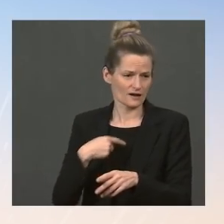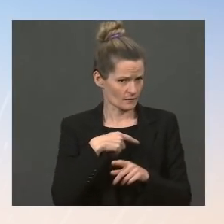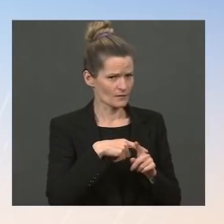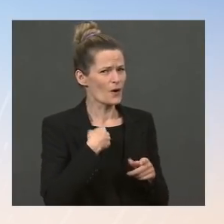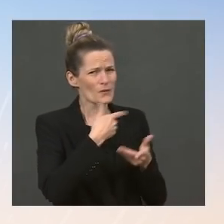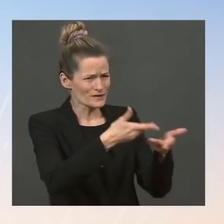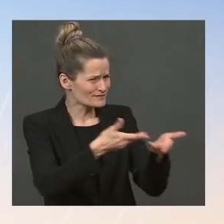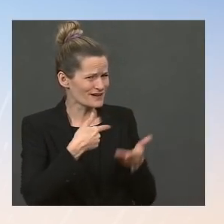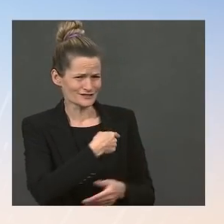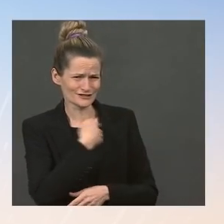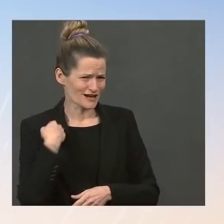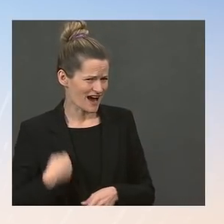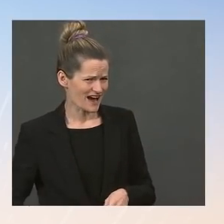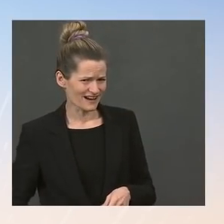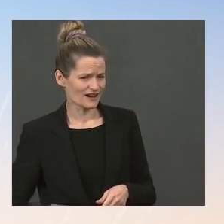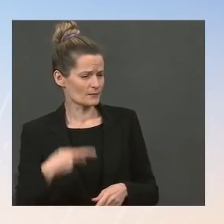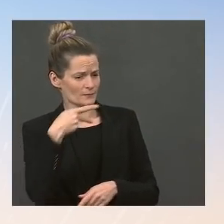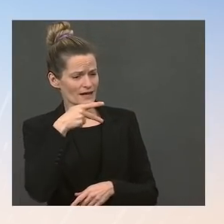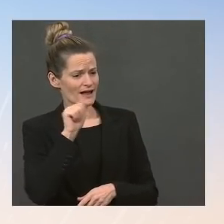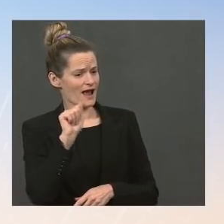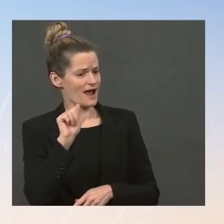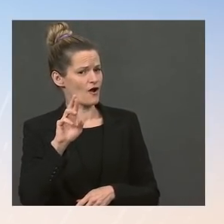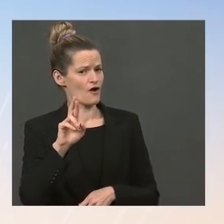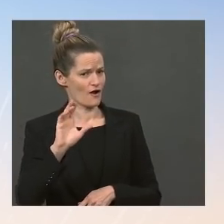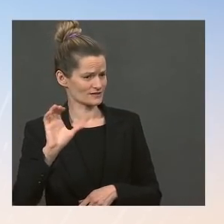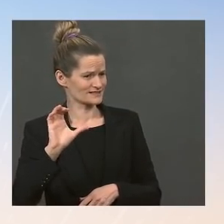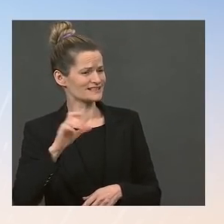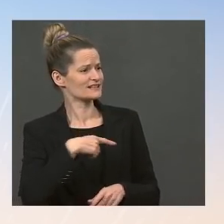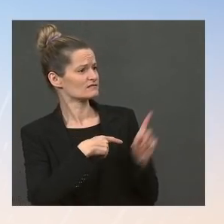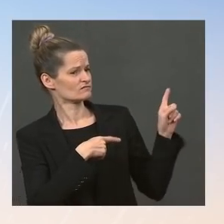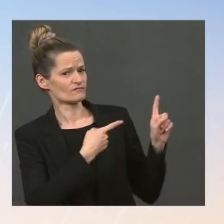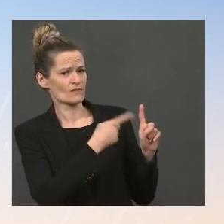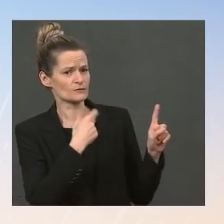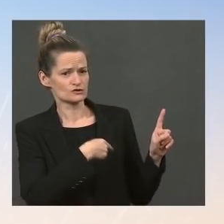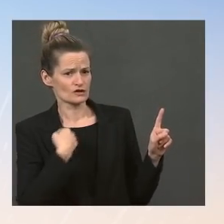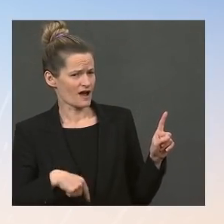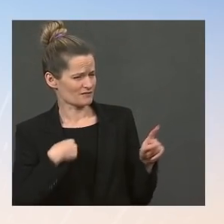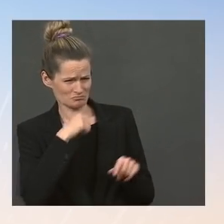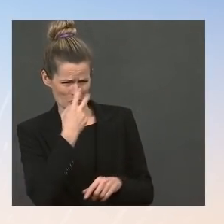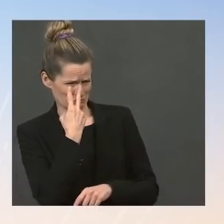We do not seek conflict. Obviously, the President spoke with President Xi just a few days ago.